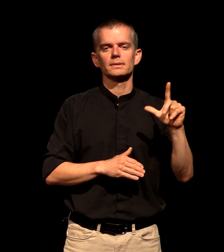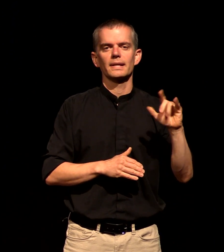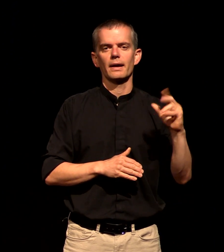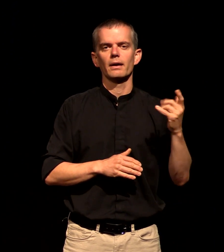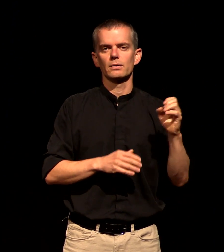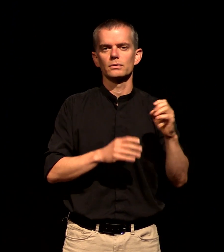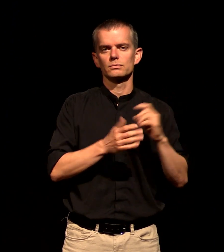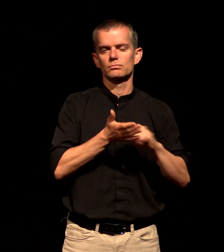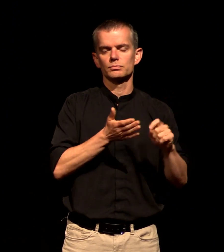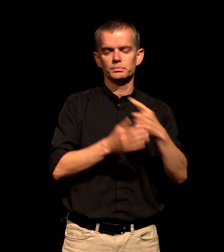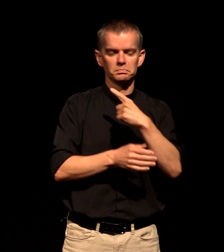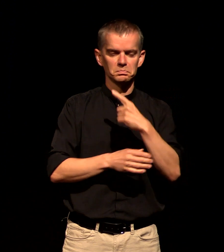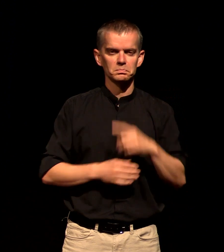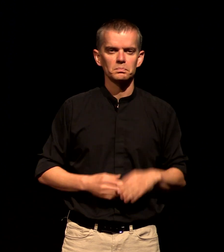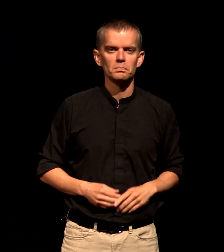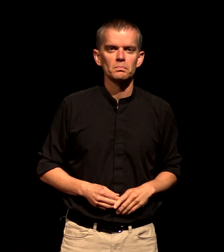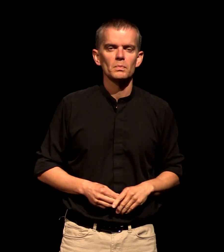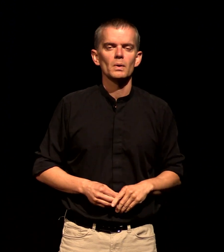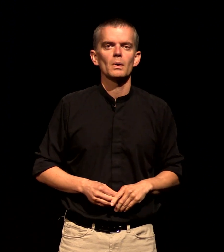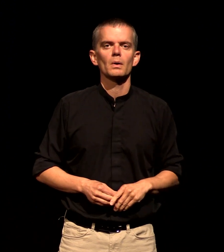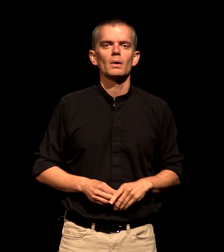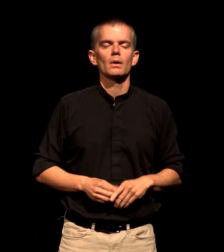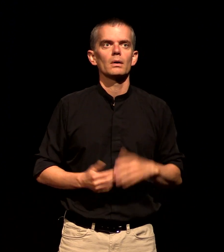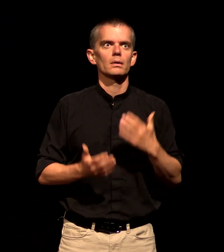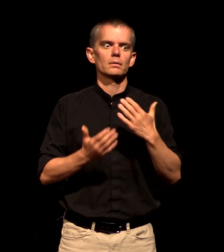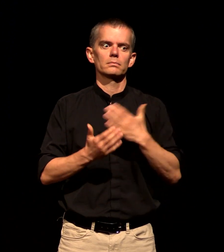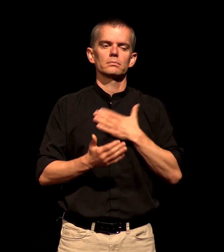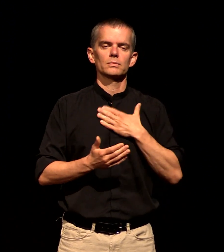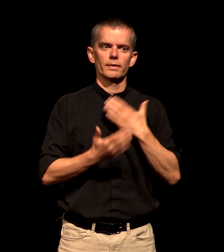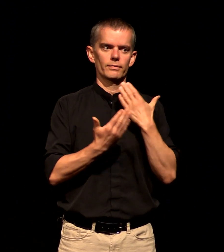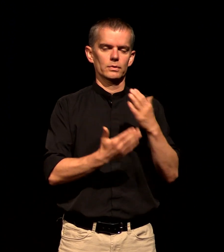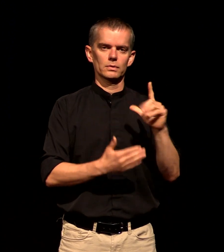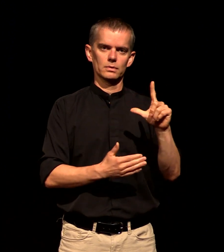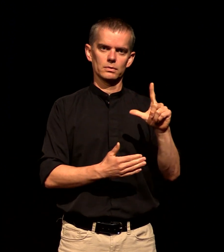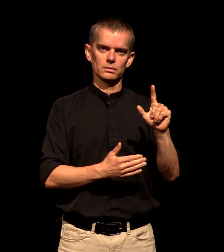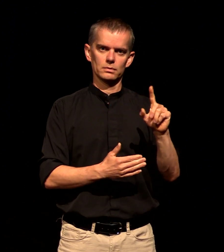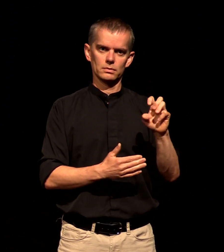grateful to Lewis for having the courage to yell to doubt, to